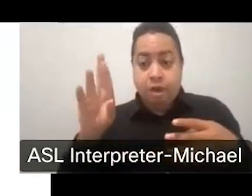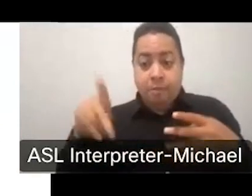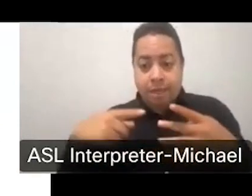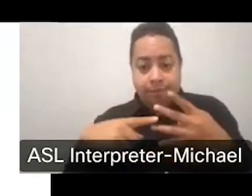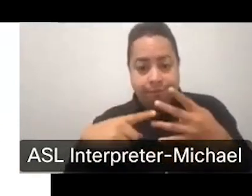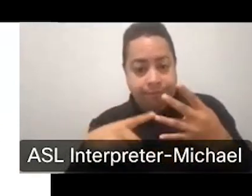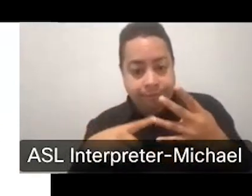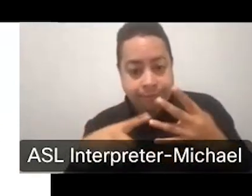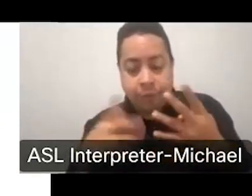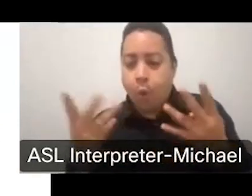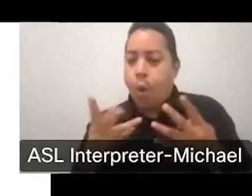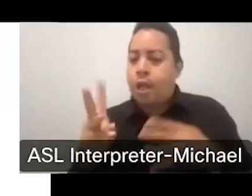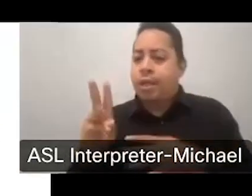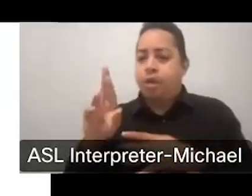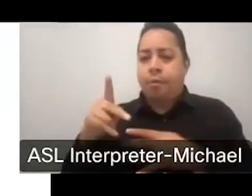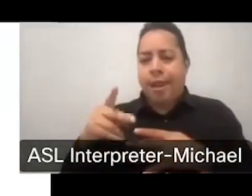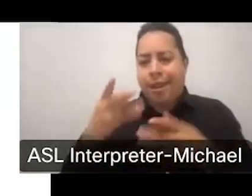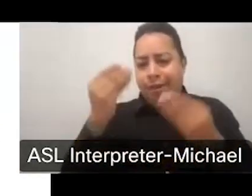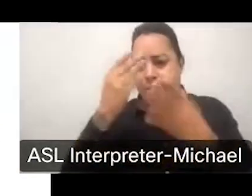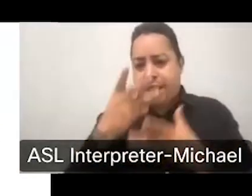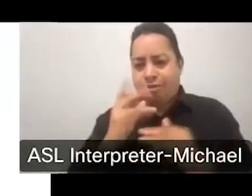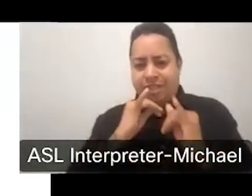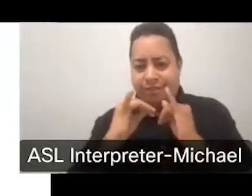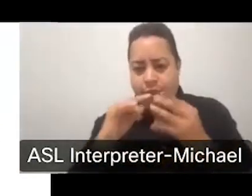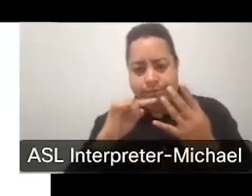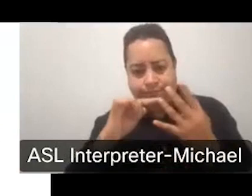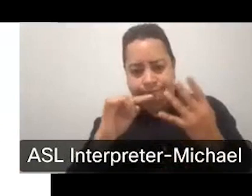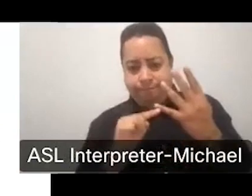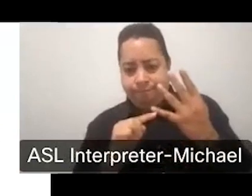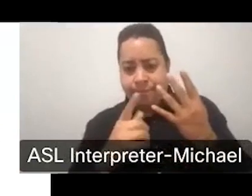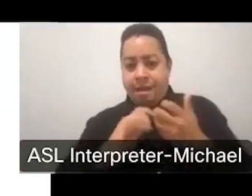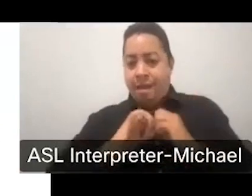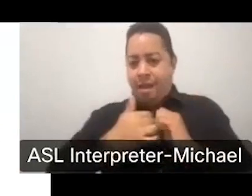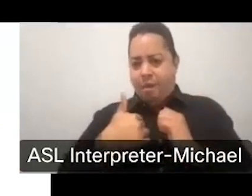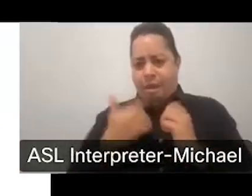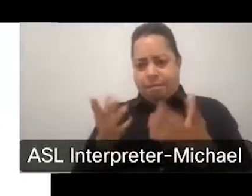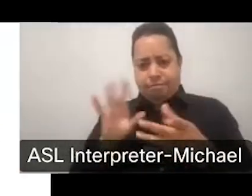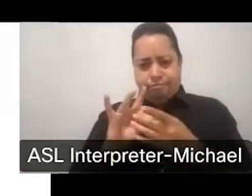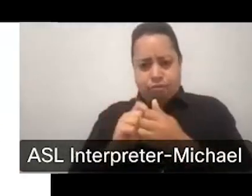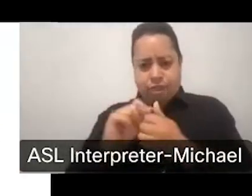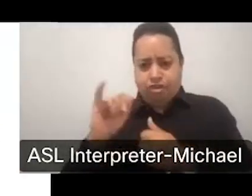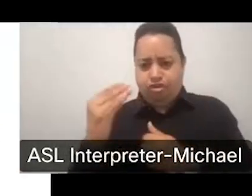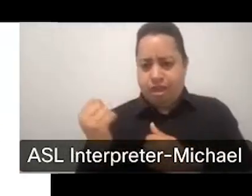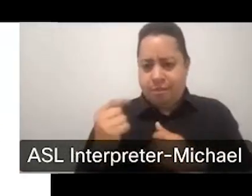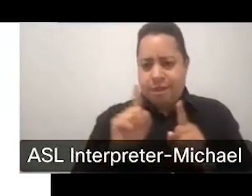the WRP Informational Interview?,” and “How Do I Connect With Jobs as a WRP Participant?”